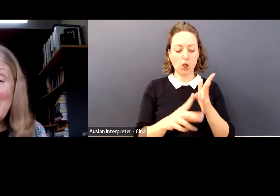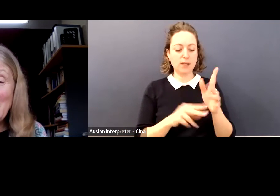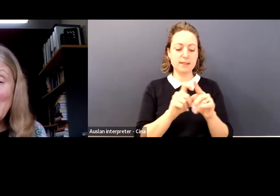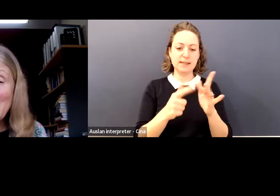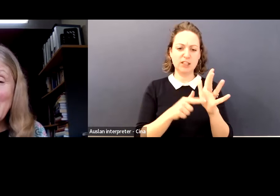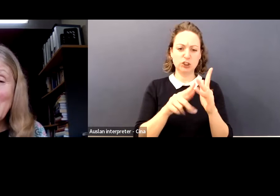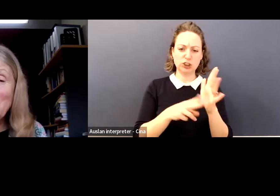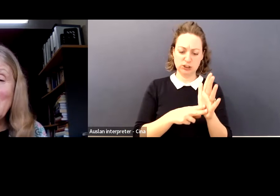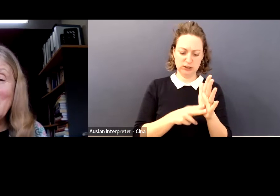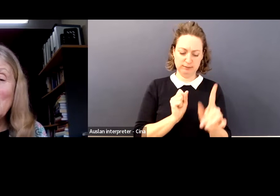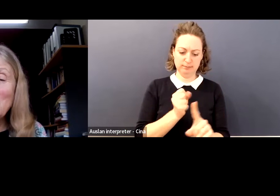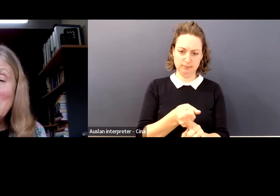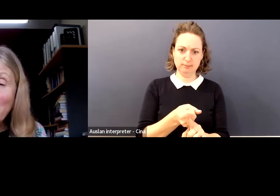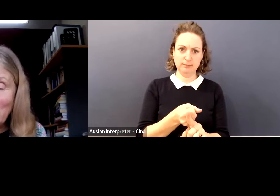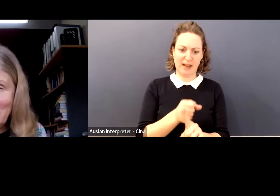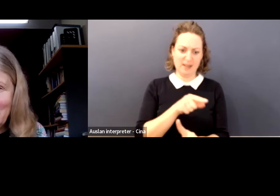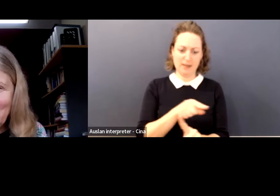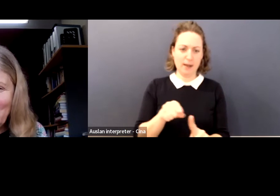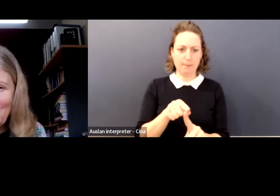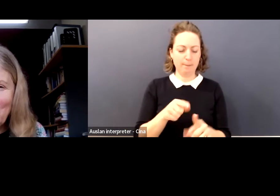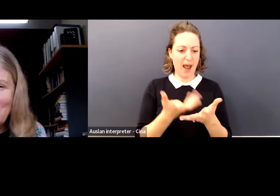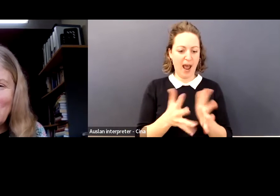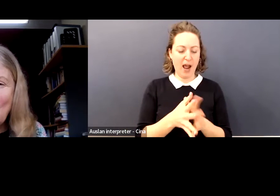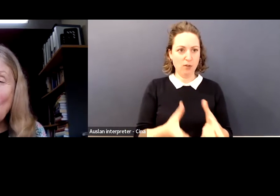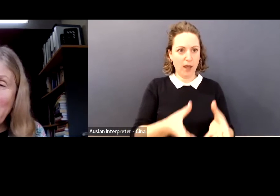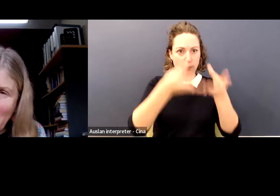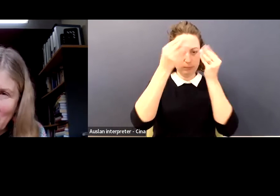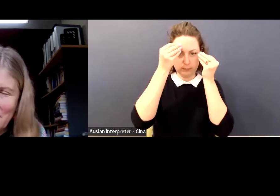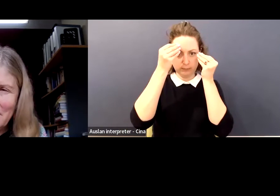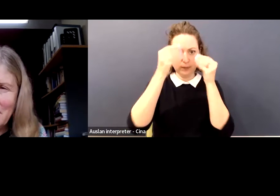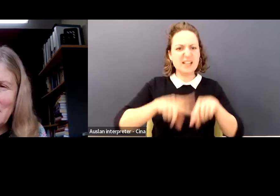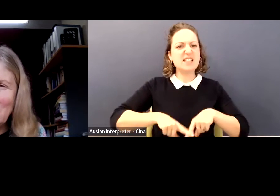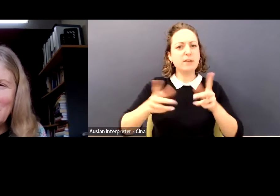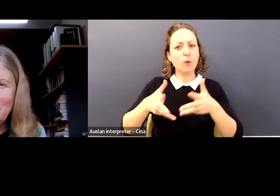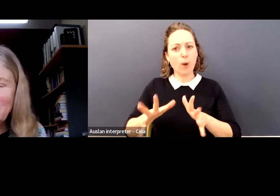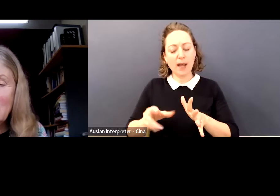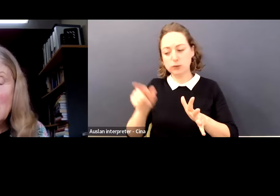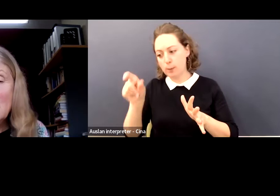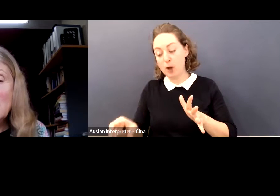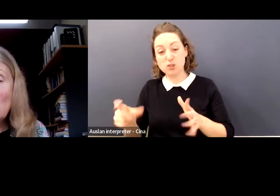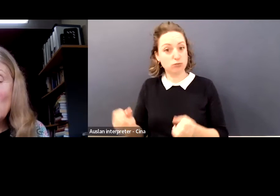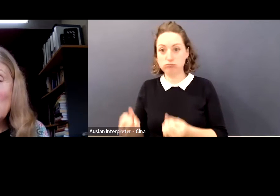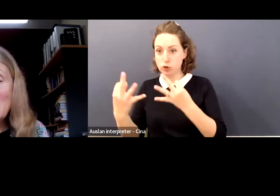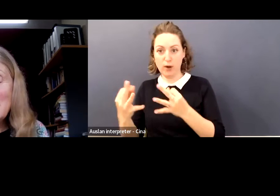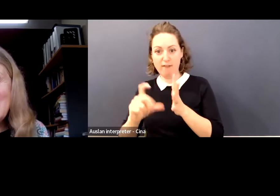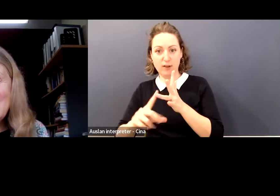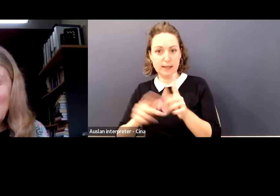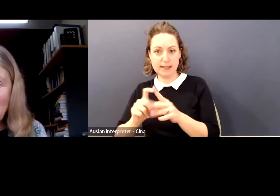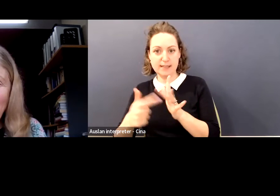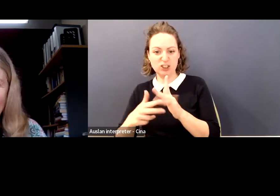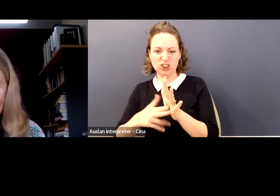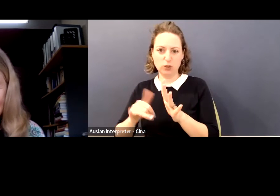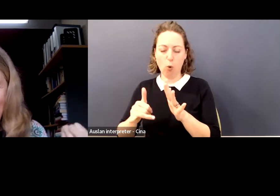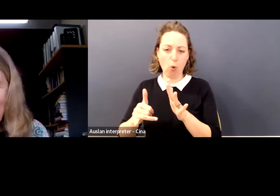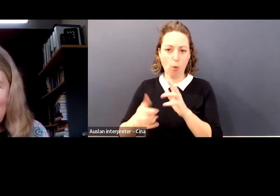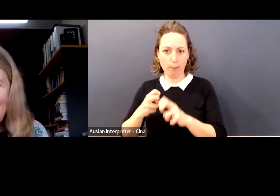they learn differently from a person without the condition. So it is that kind of notion that this